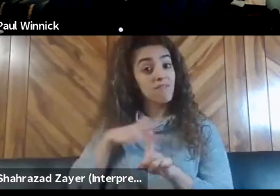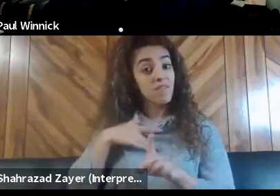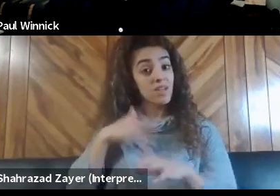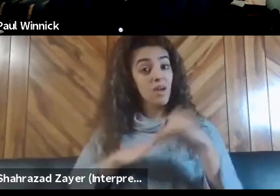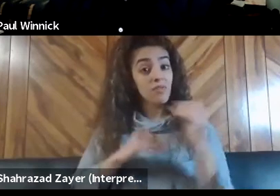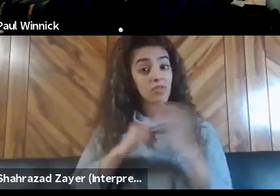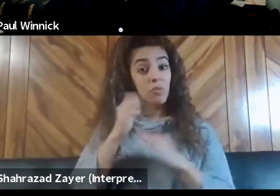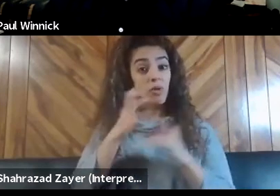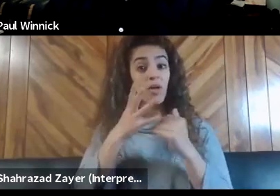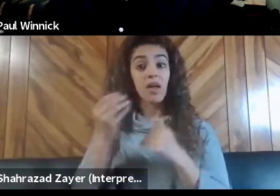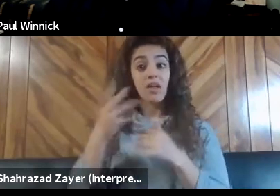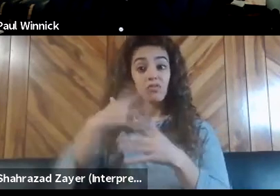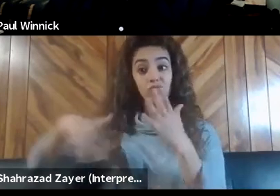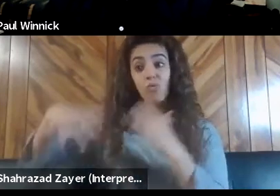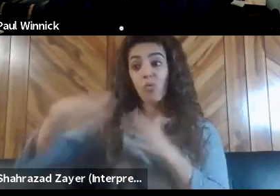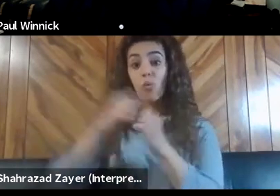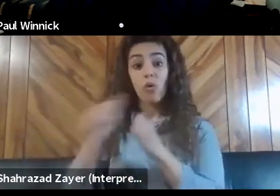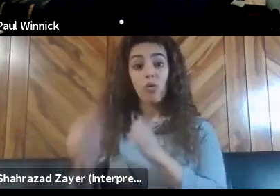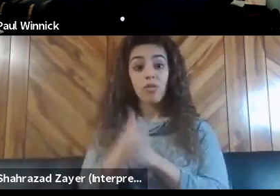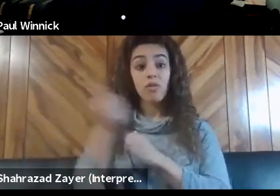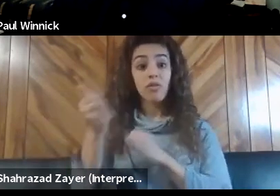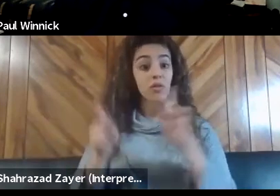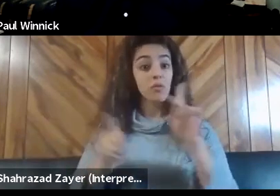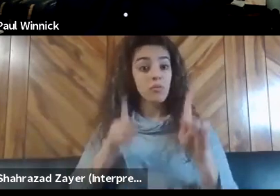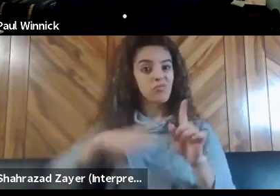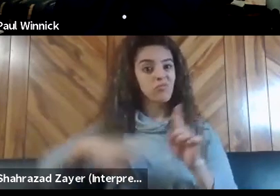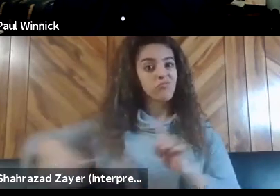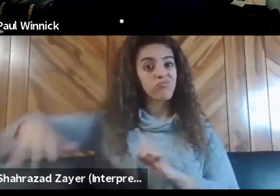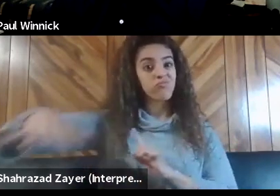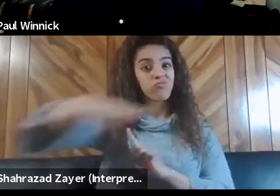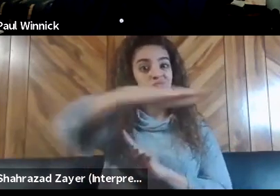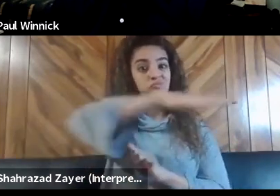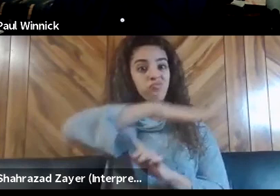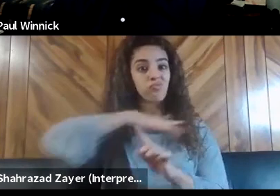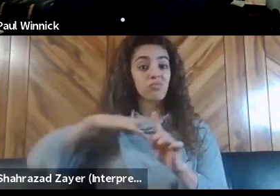with other people around you and people who care for you and